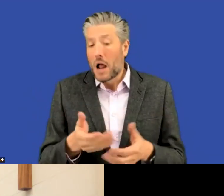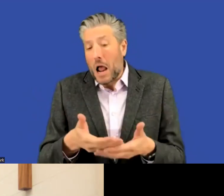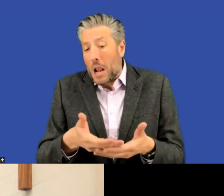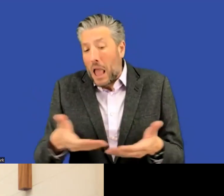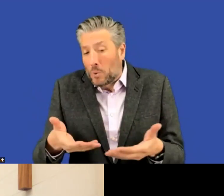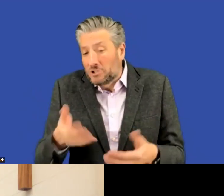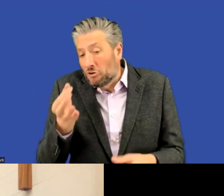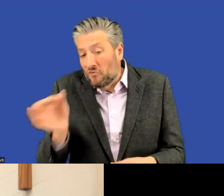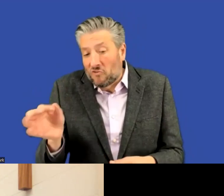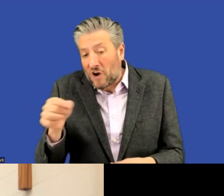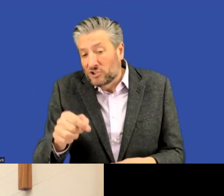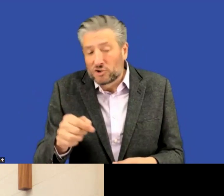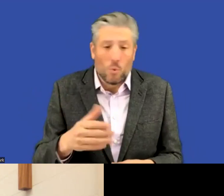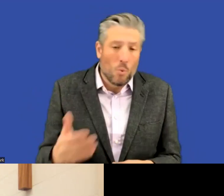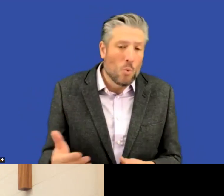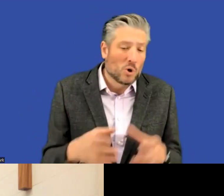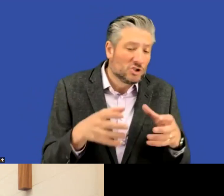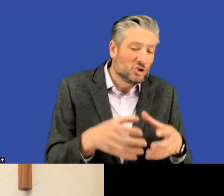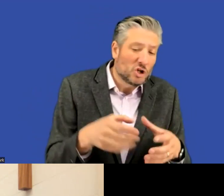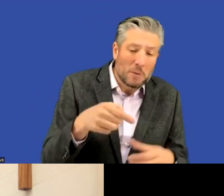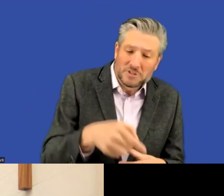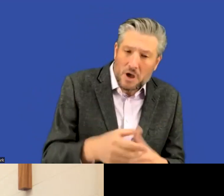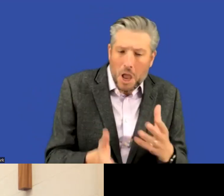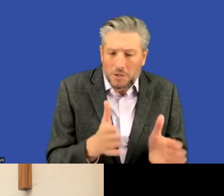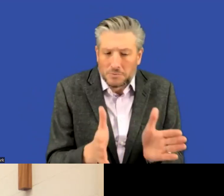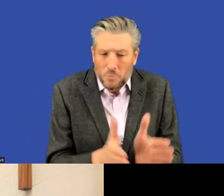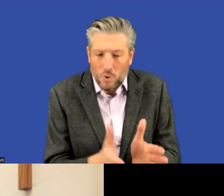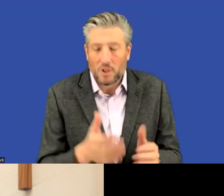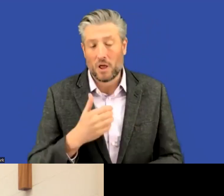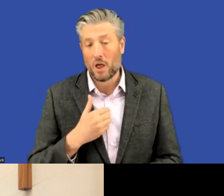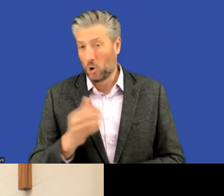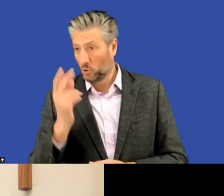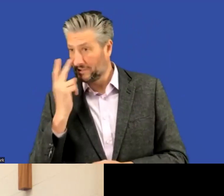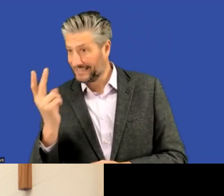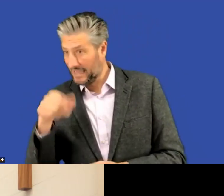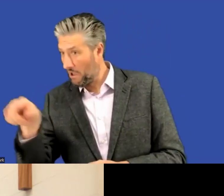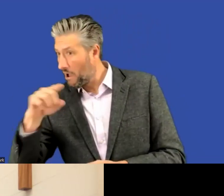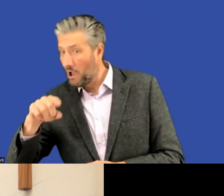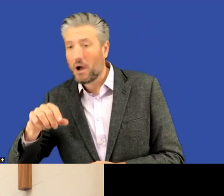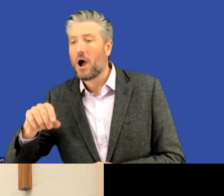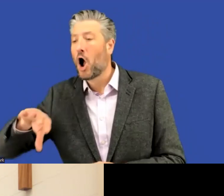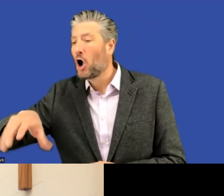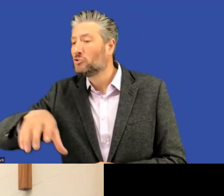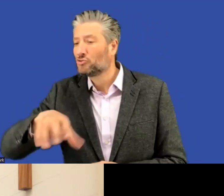So we do see a lot more momentum in countries where we have translations of the exams and so on.